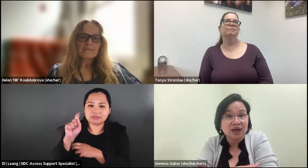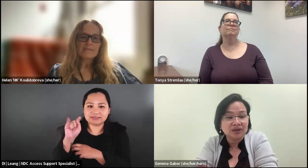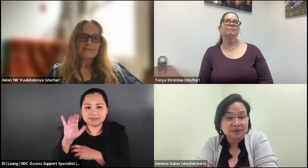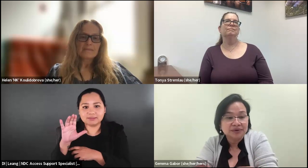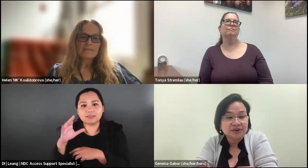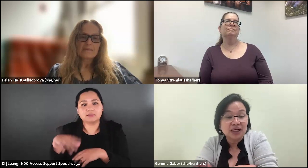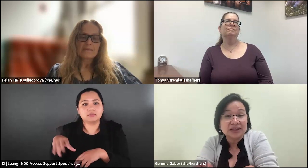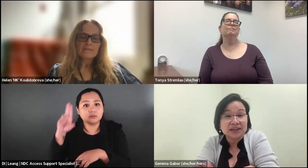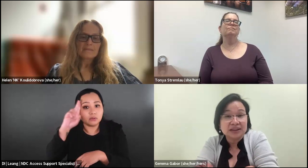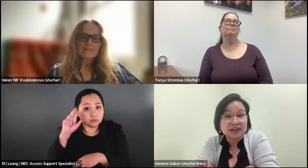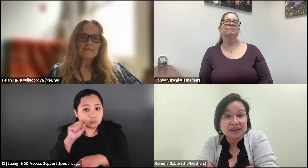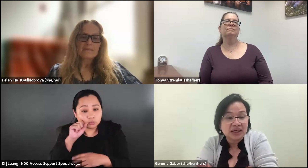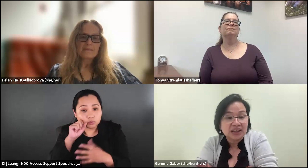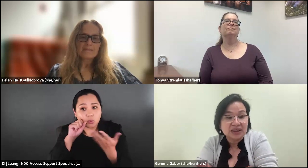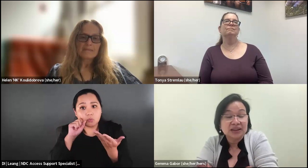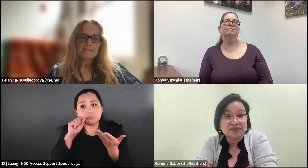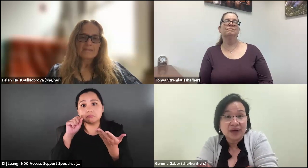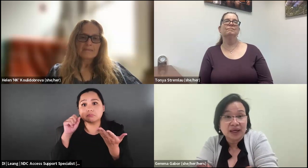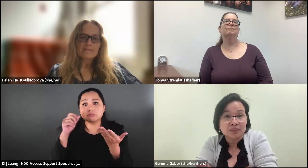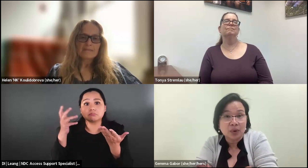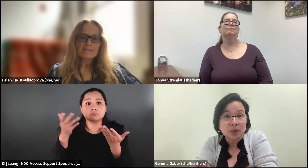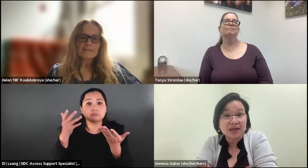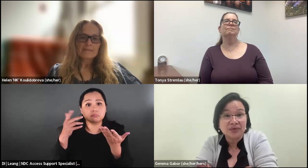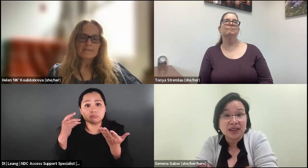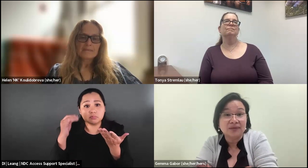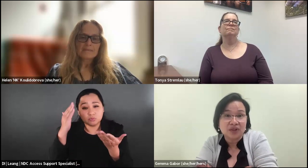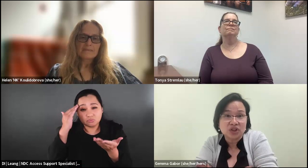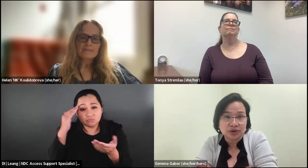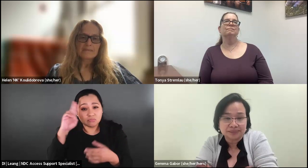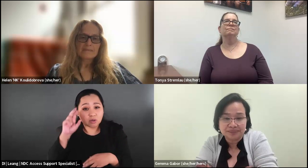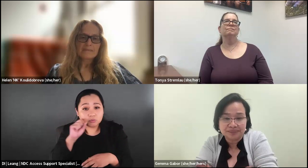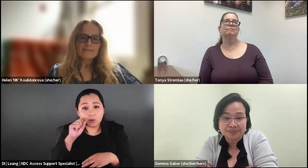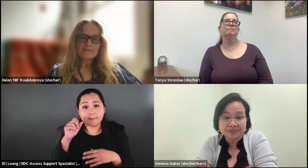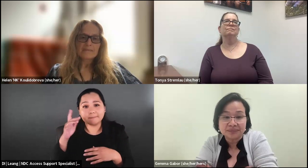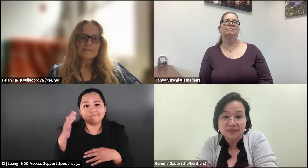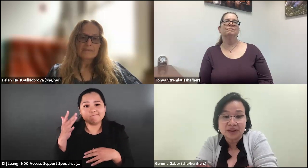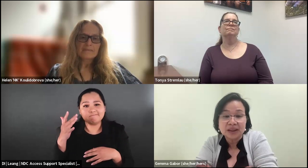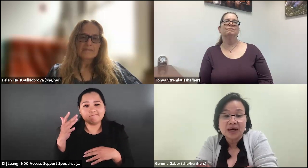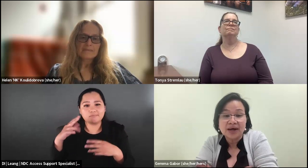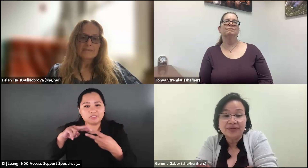is a rare genetic disease that affects both hearing and vision.